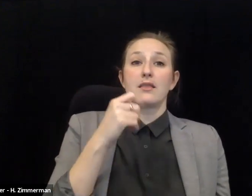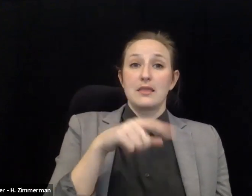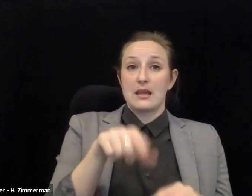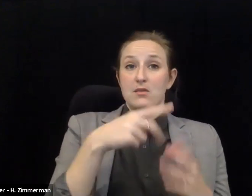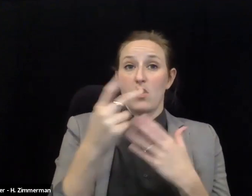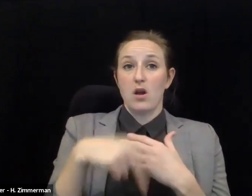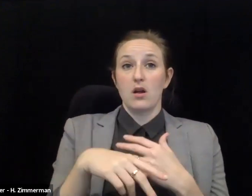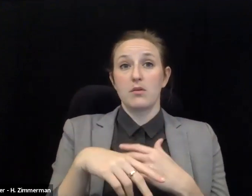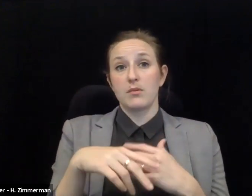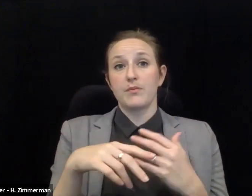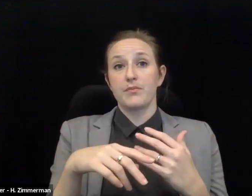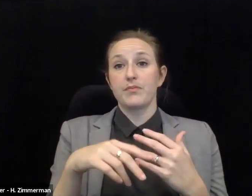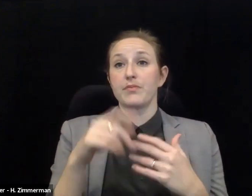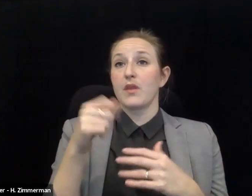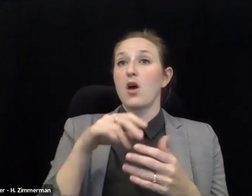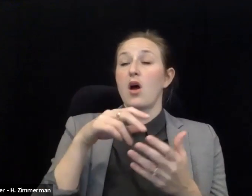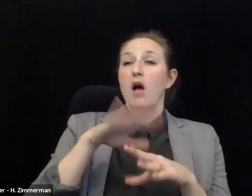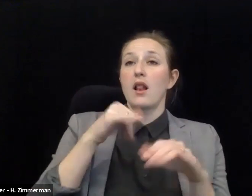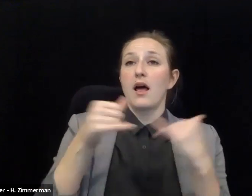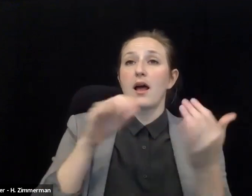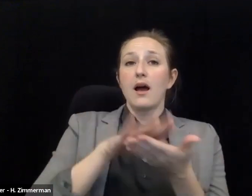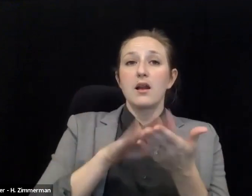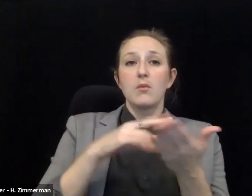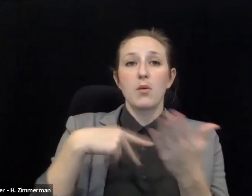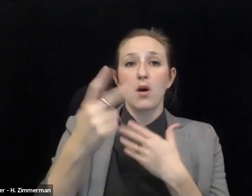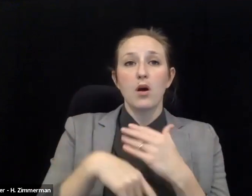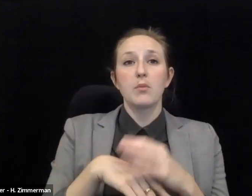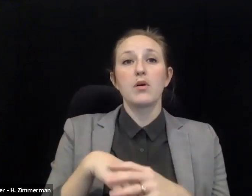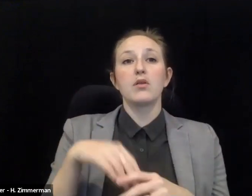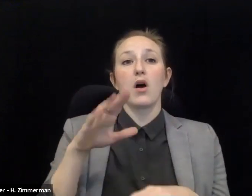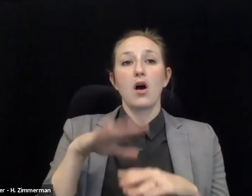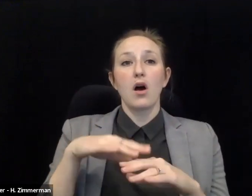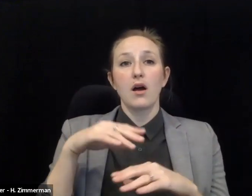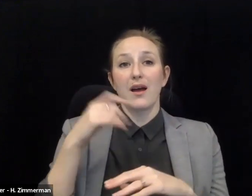virtual the virtual academic year program. Virtual NSLI-Y was always designed to be online.